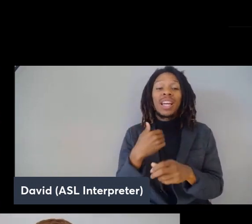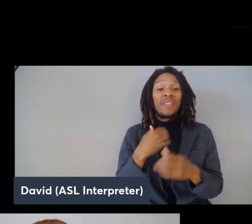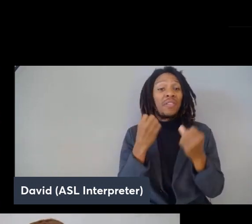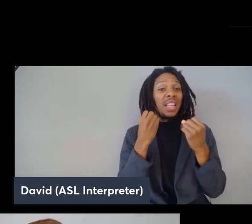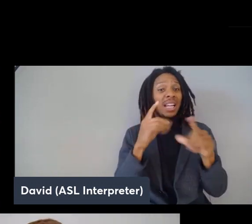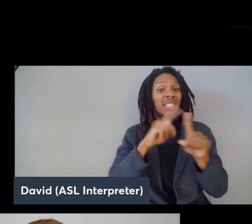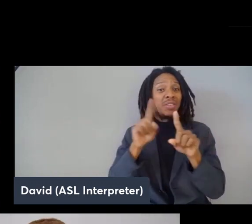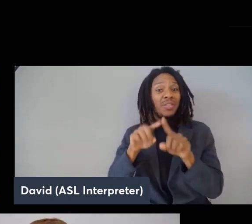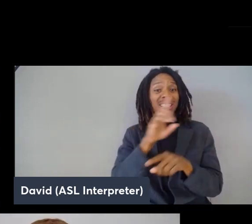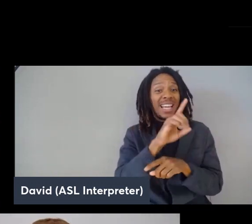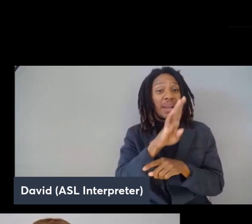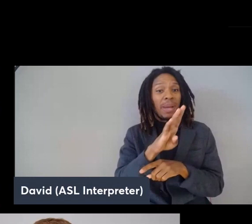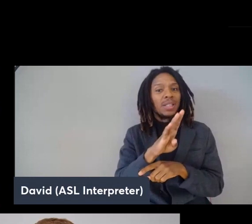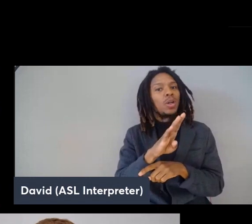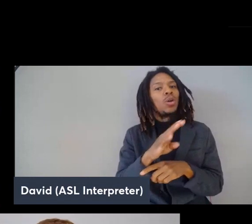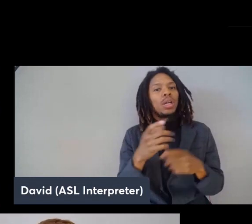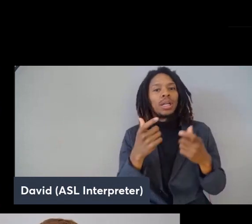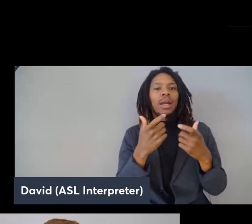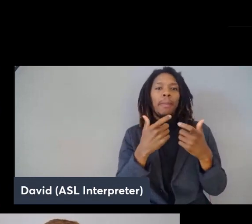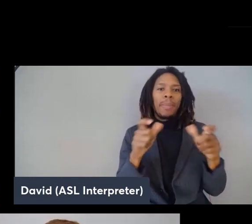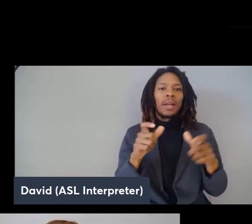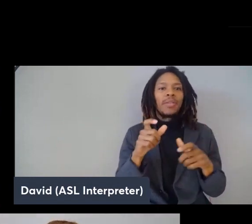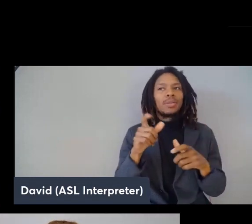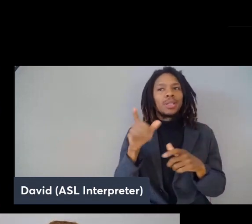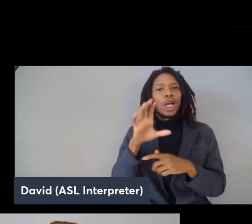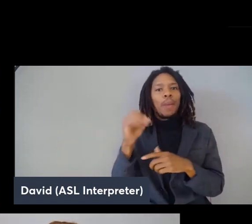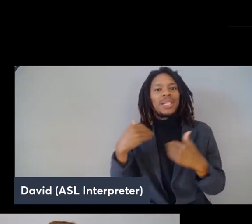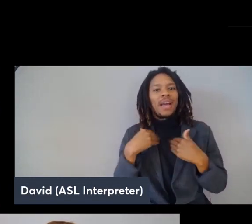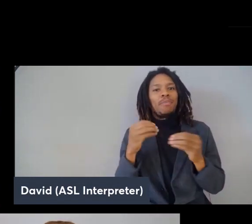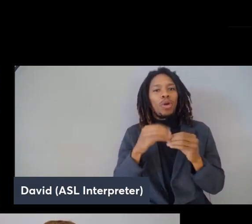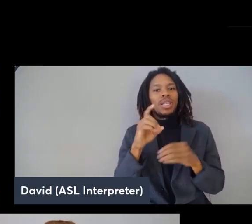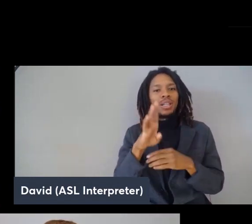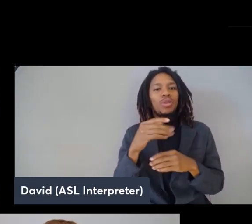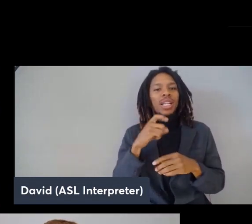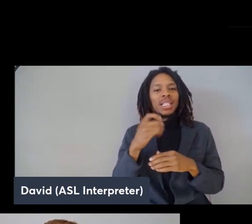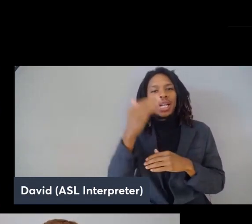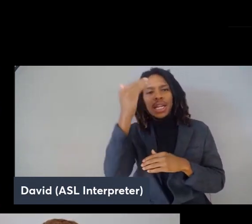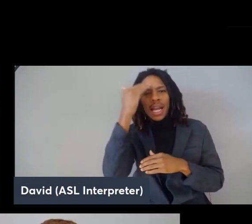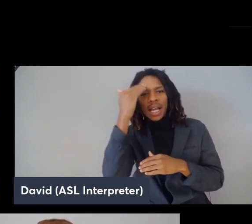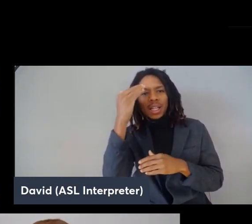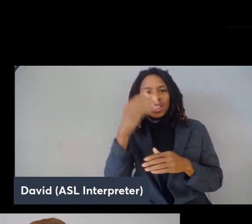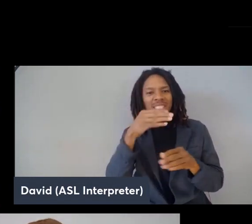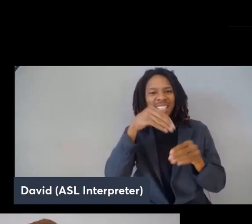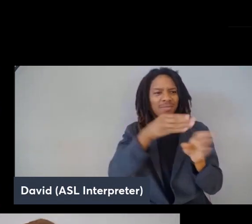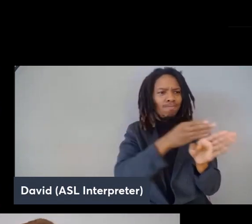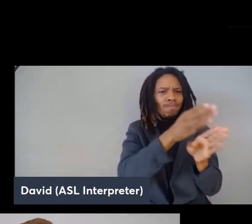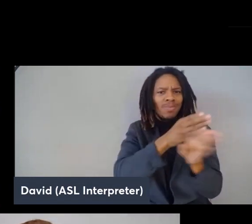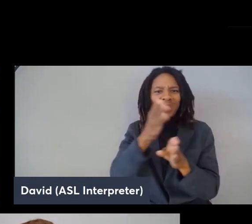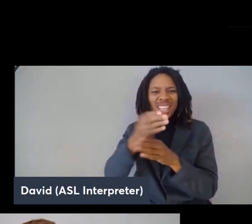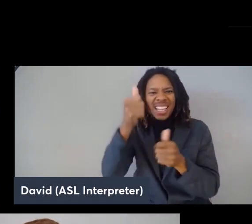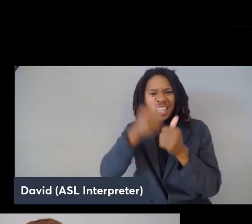as usually bigger enterprise would have, you need the domain knowledge in each and every one of these systems, and this is what we do.